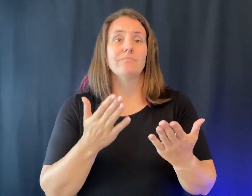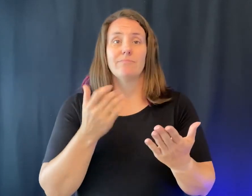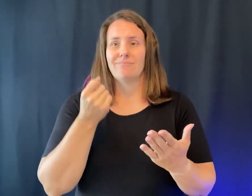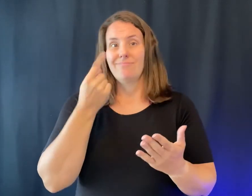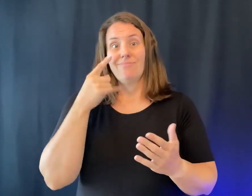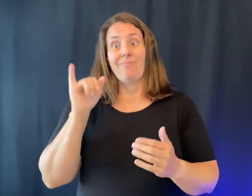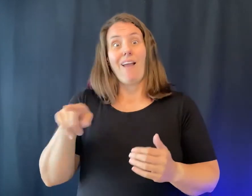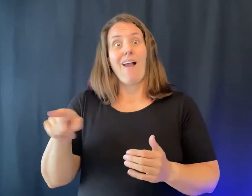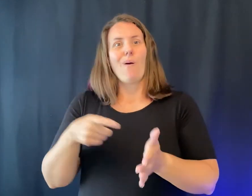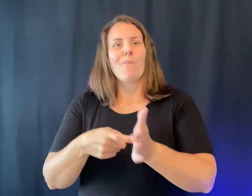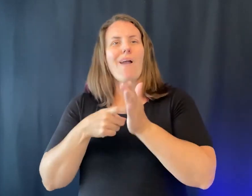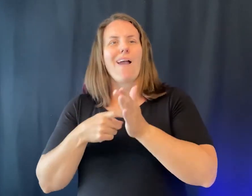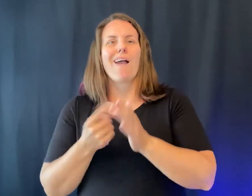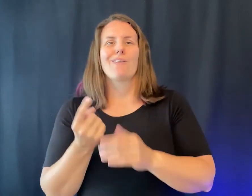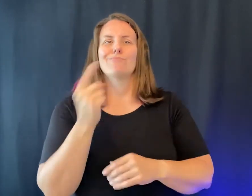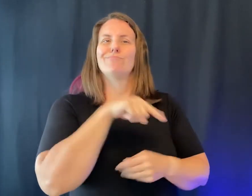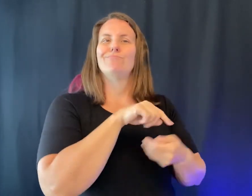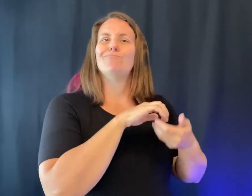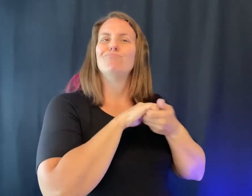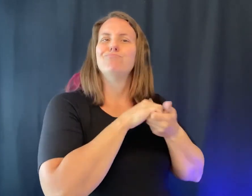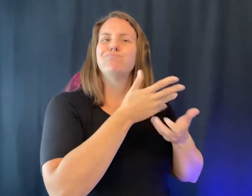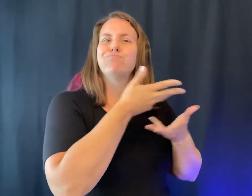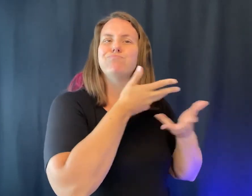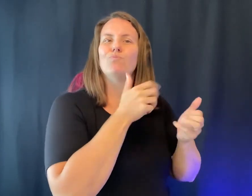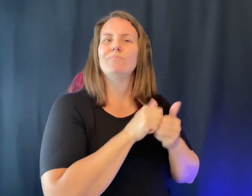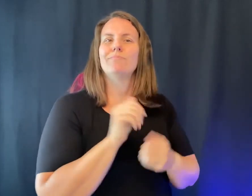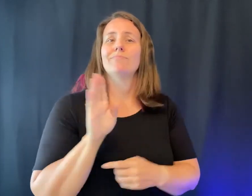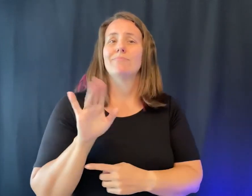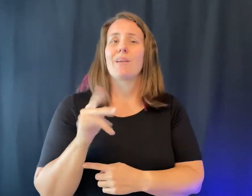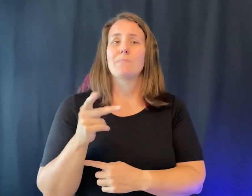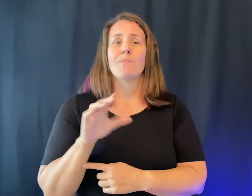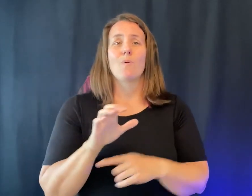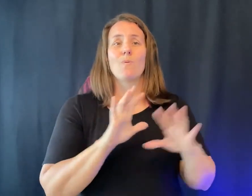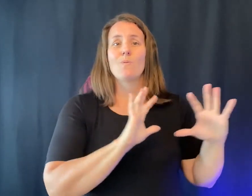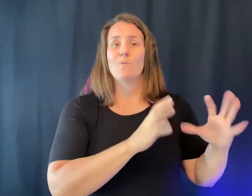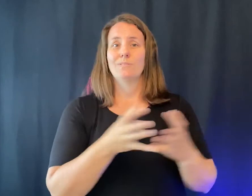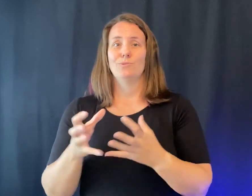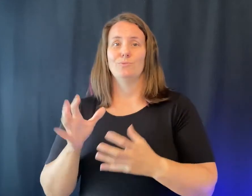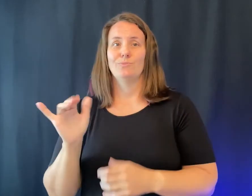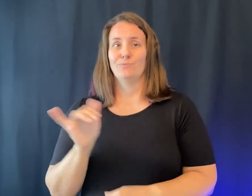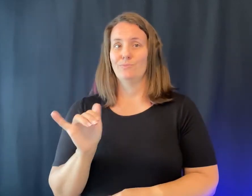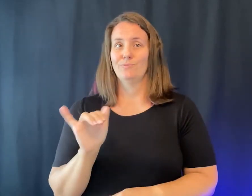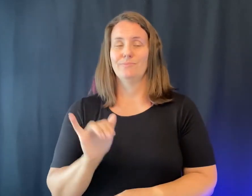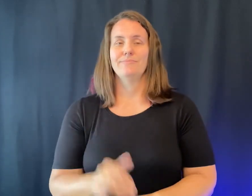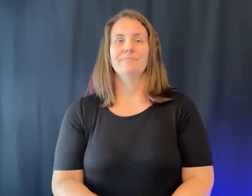which requires collaboration with BIPOC organization.